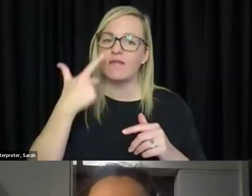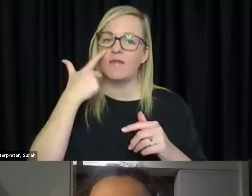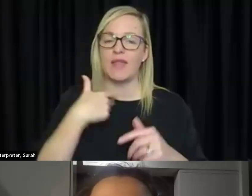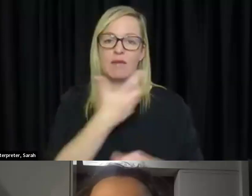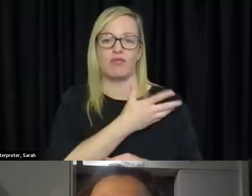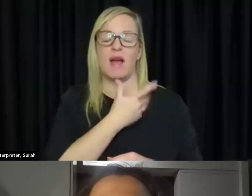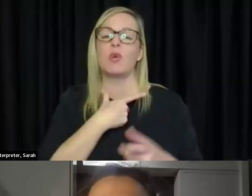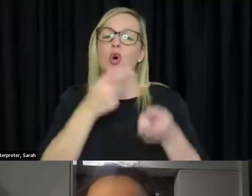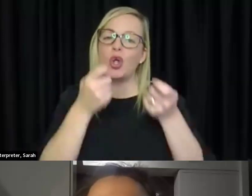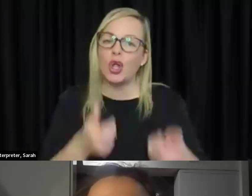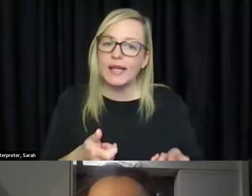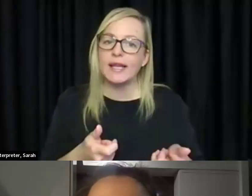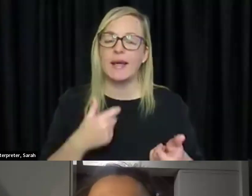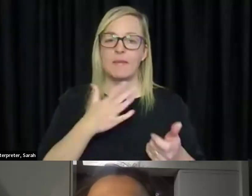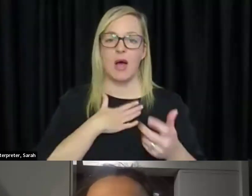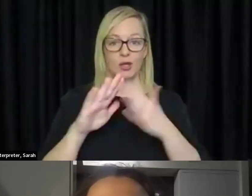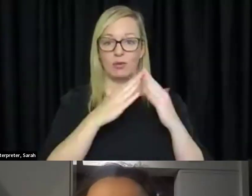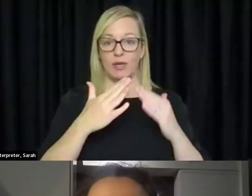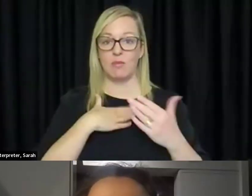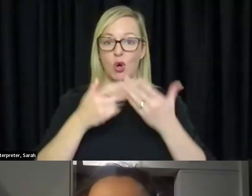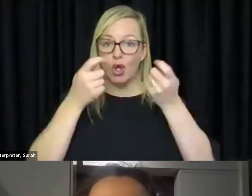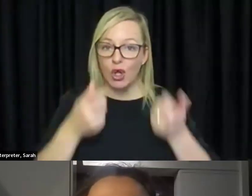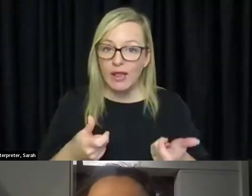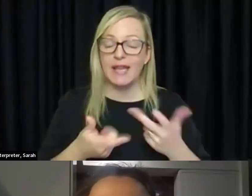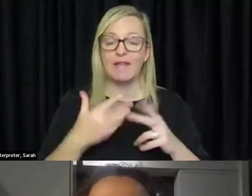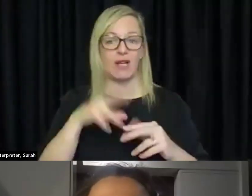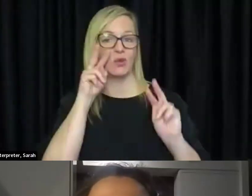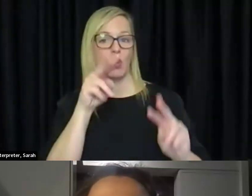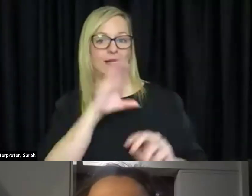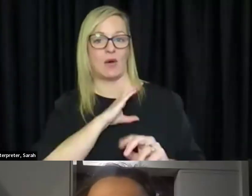that community if I had seen characters who were like me in the pages of the books that